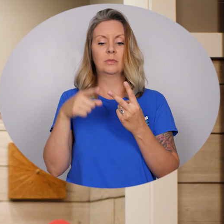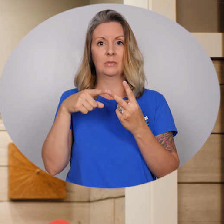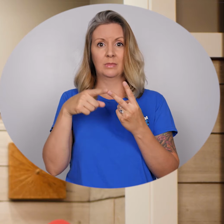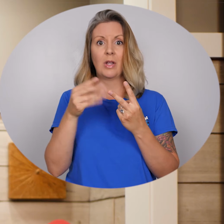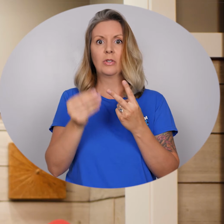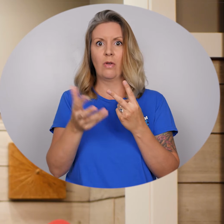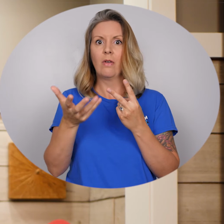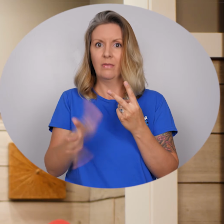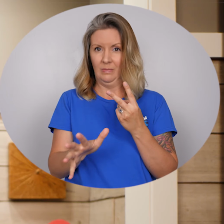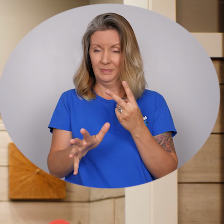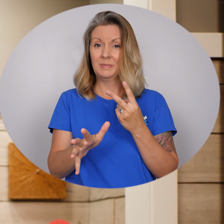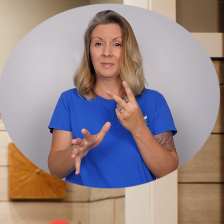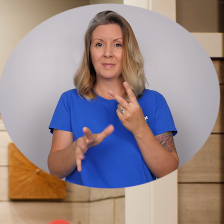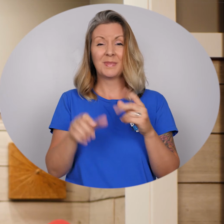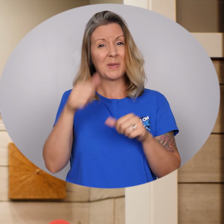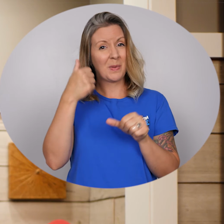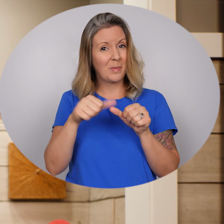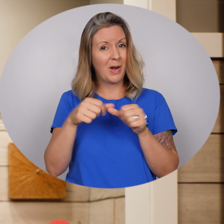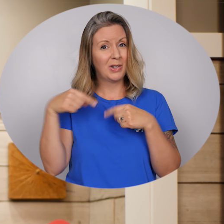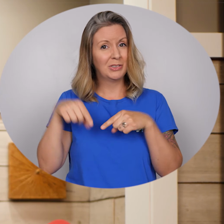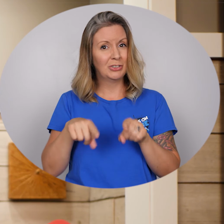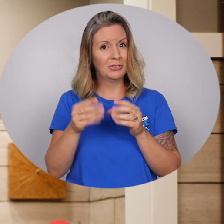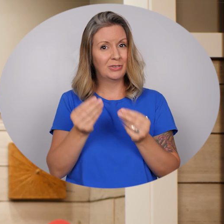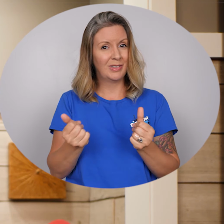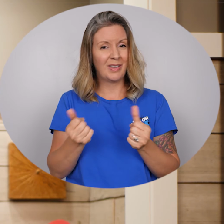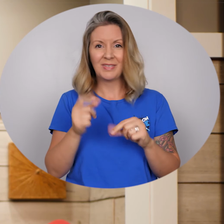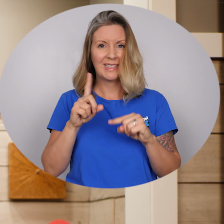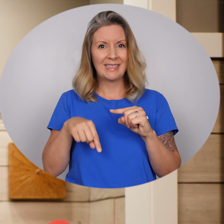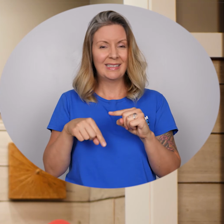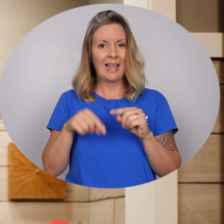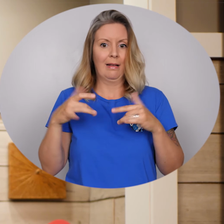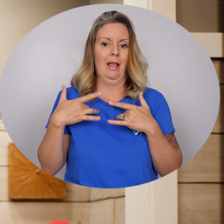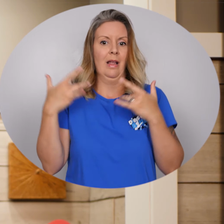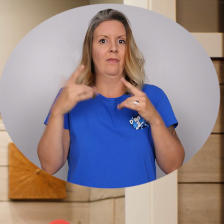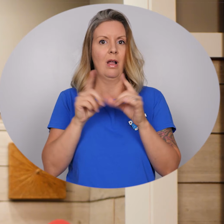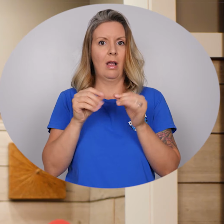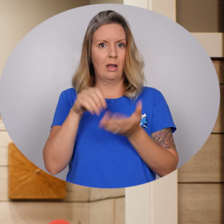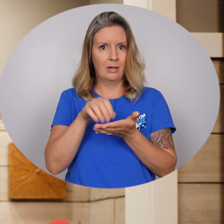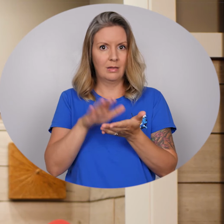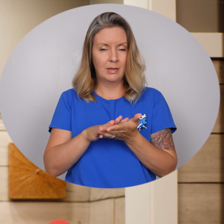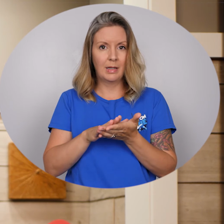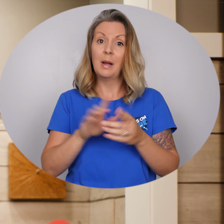epidemic, before resolving the second. And remember, you cannot play an event card “during”